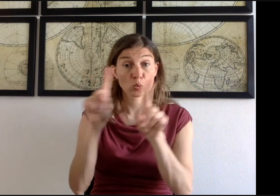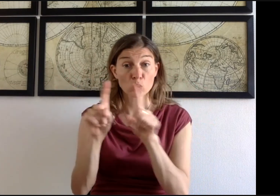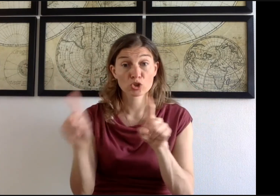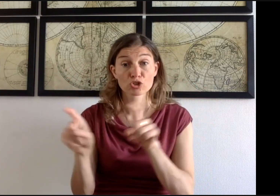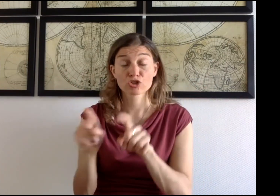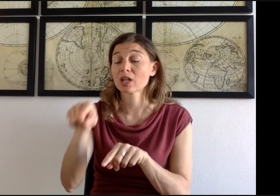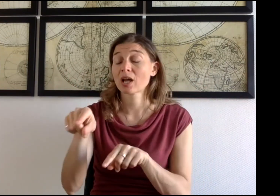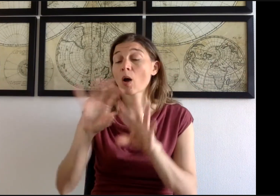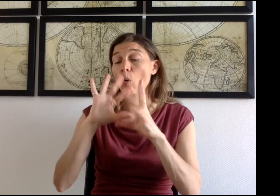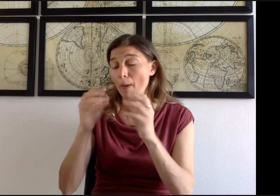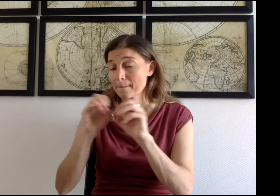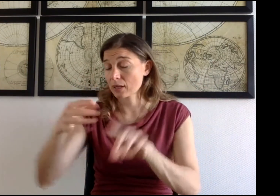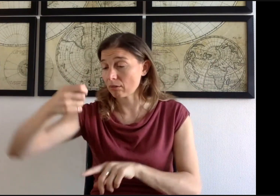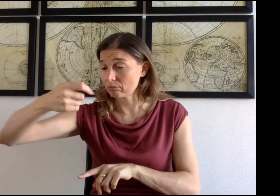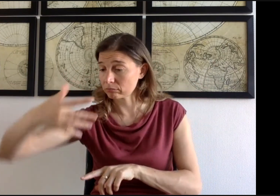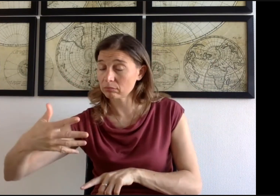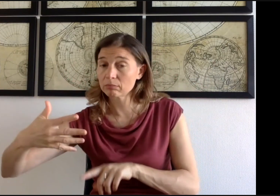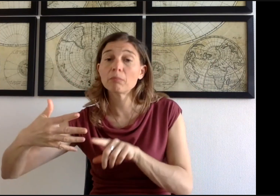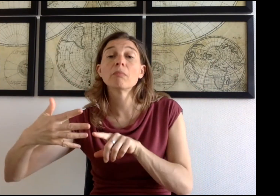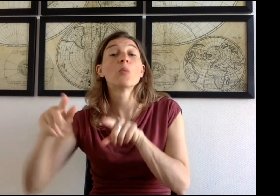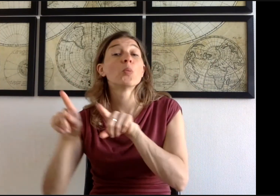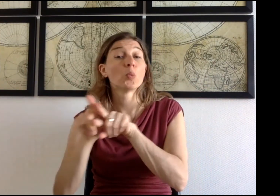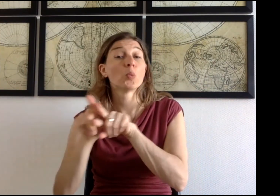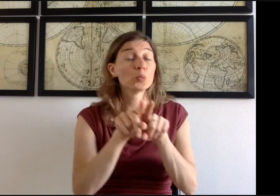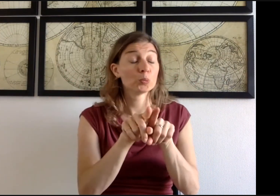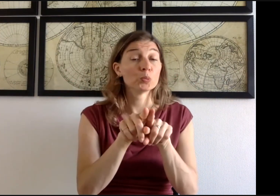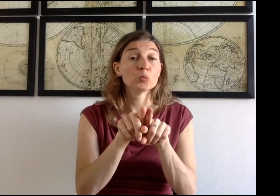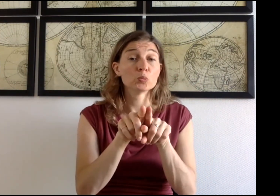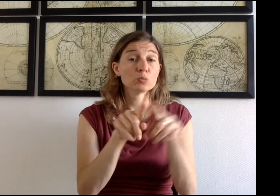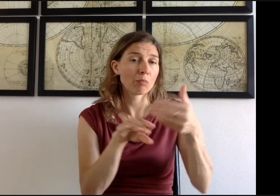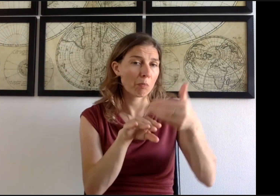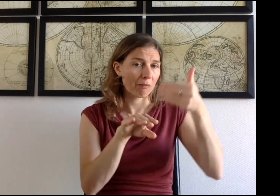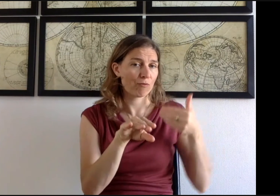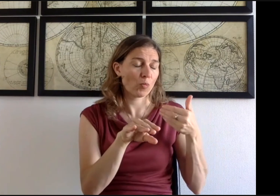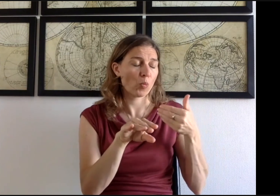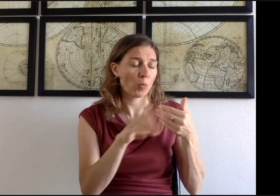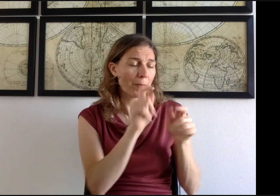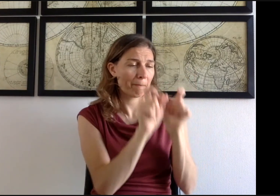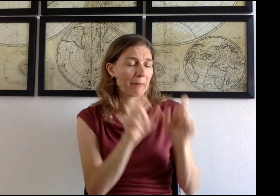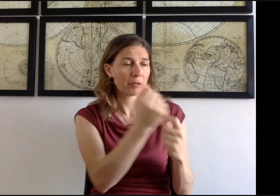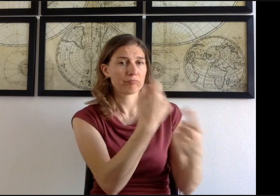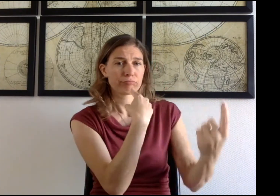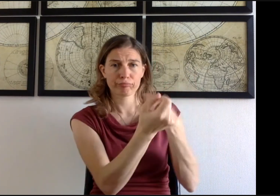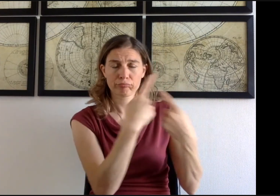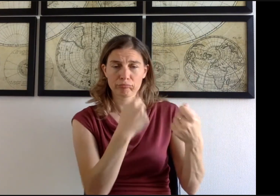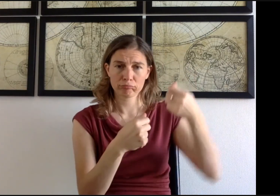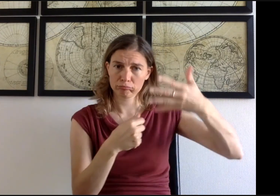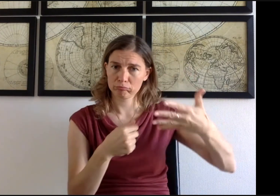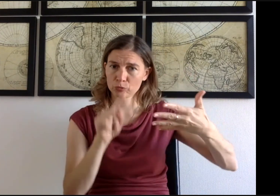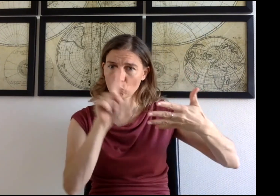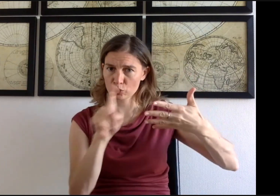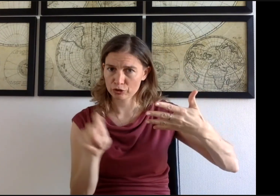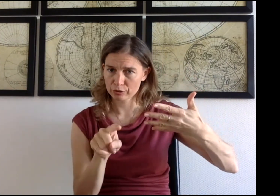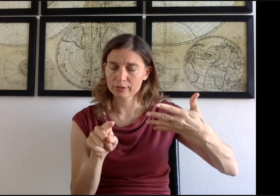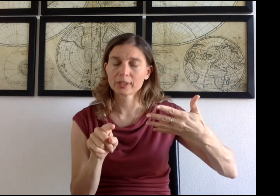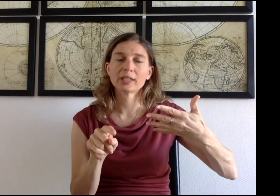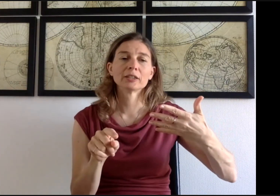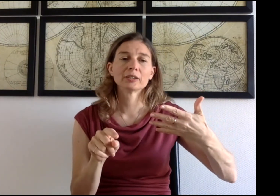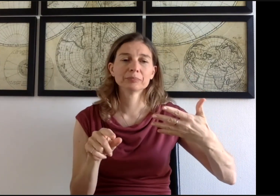and before the webinar was registered. Before speaking about the questions